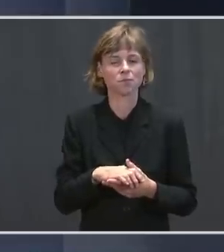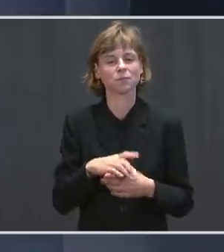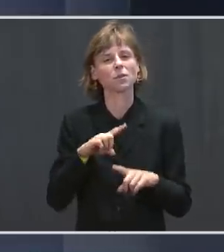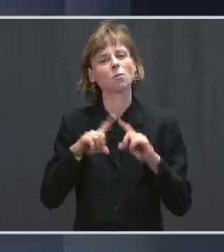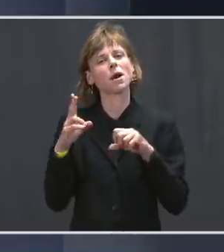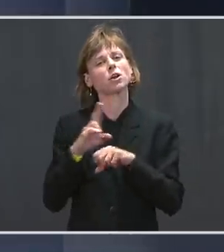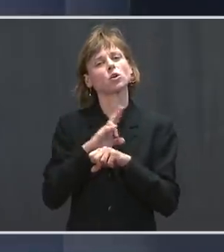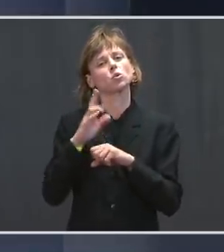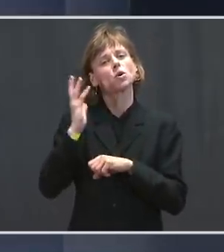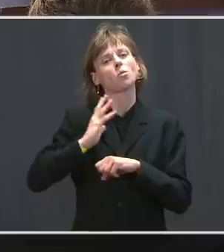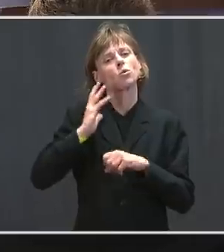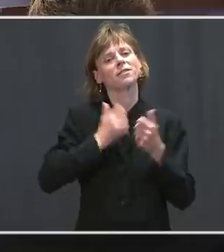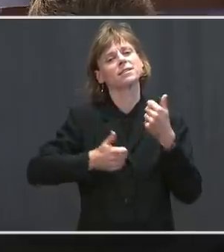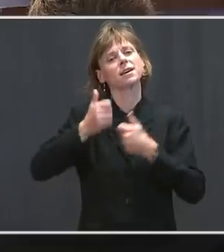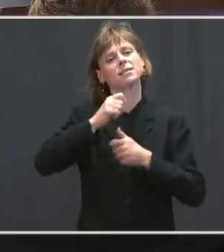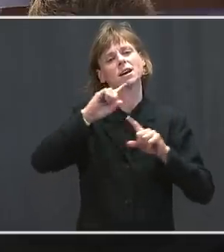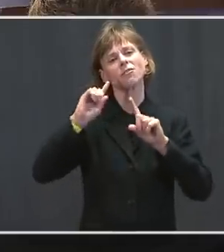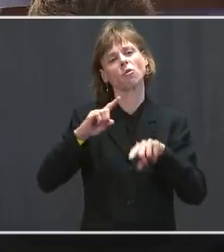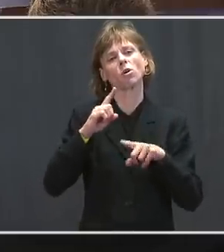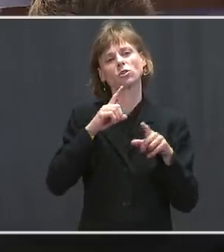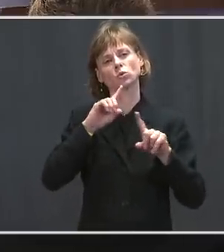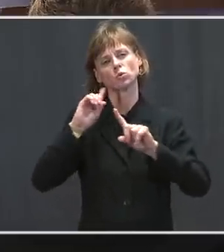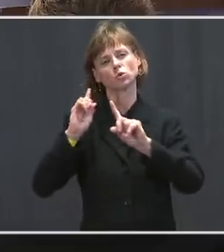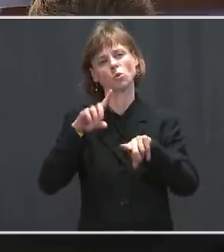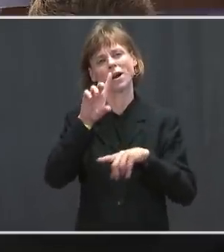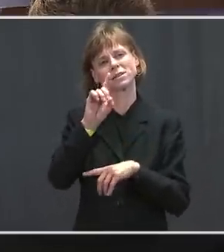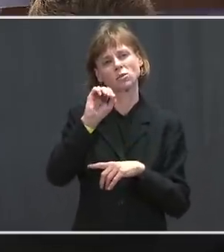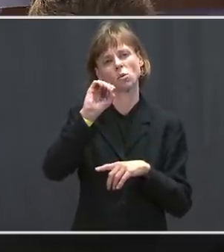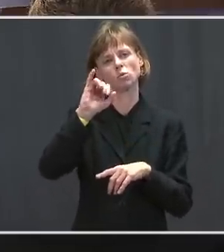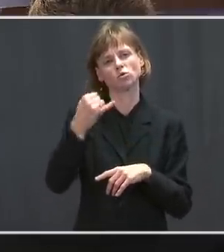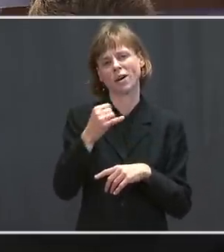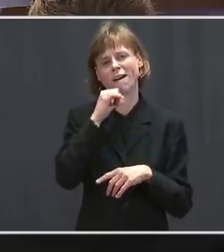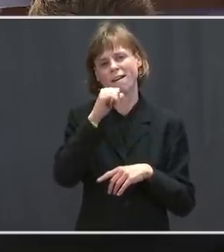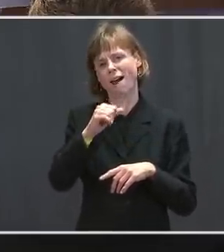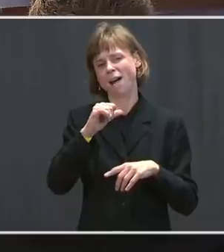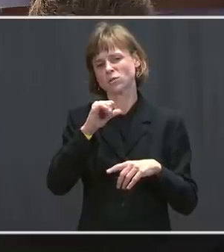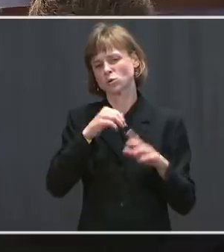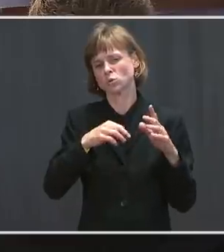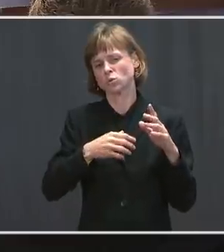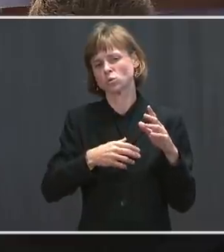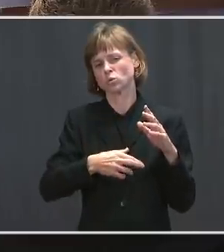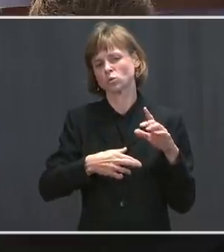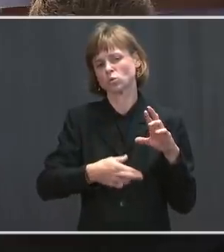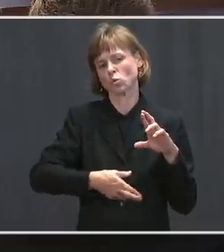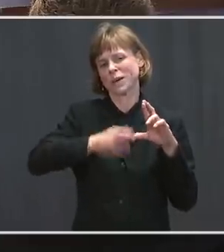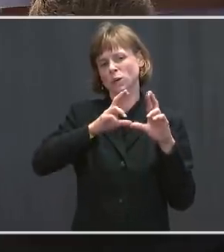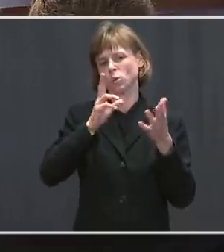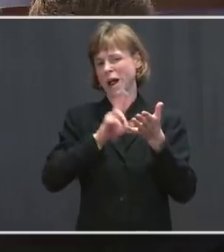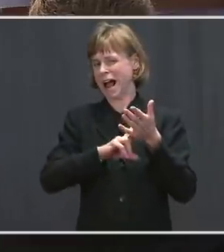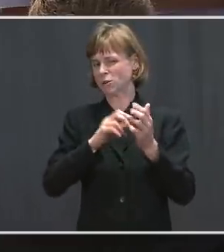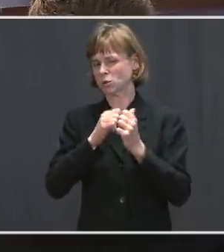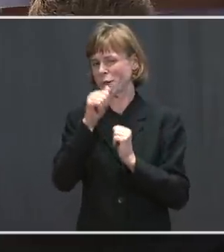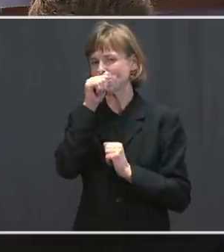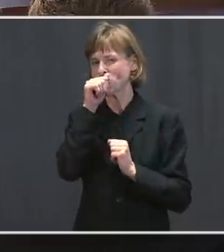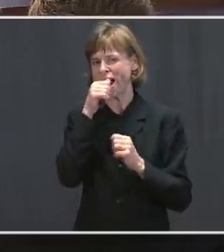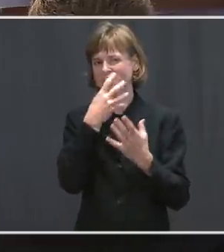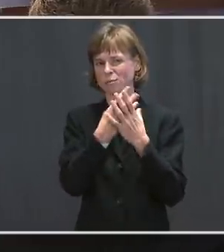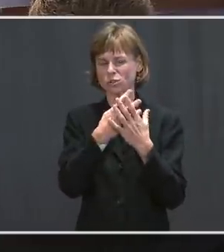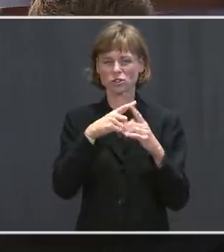though, to direct the Department of Justice not to renew contracts anymore with private prisons. So, what I'm asking is why he did not also